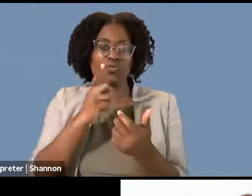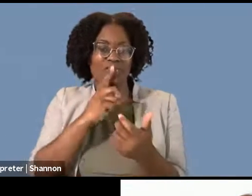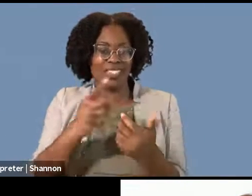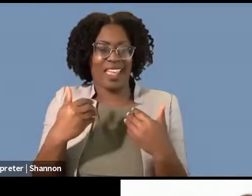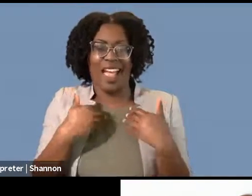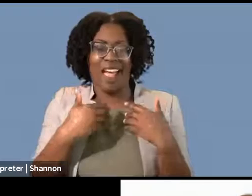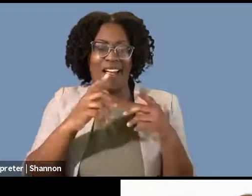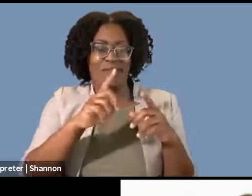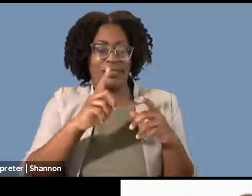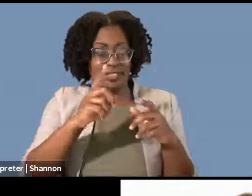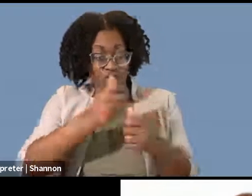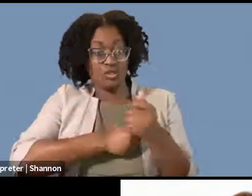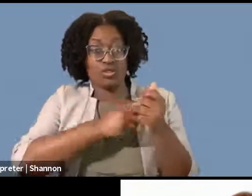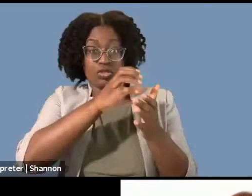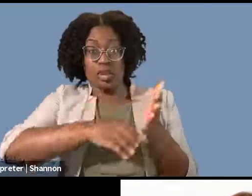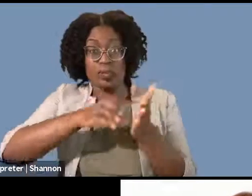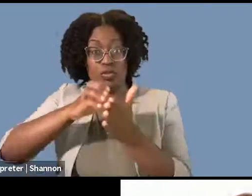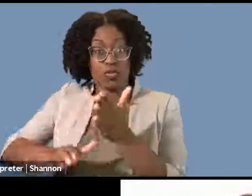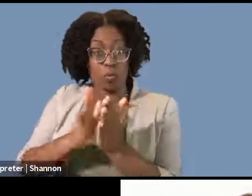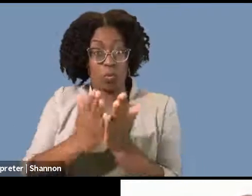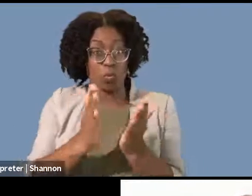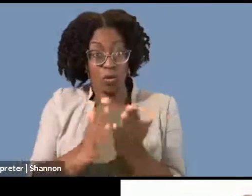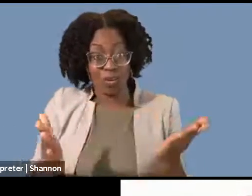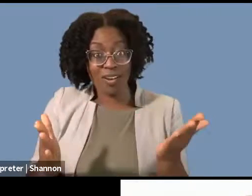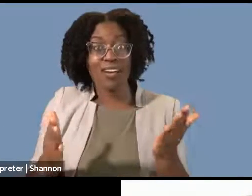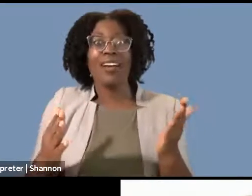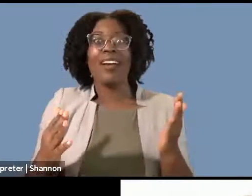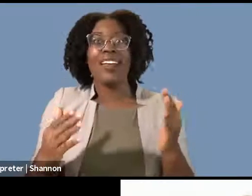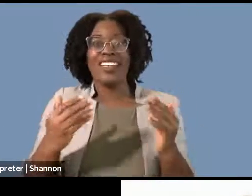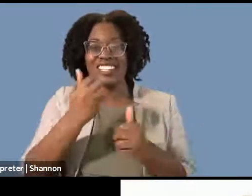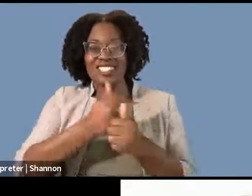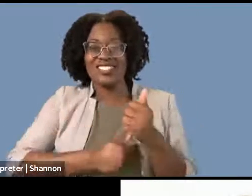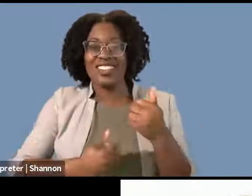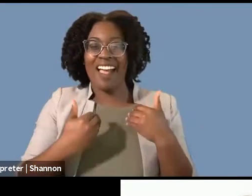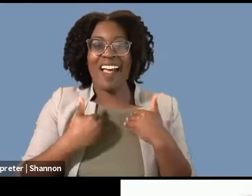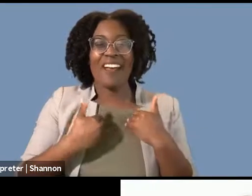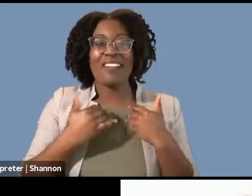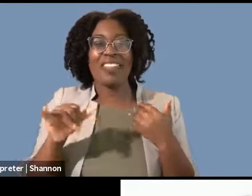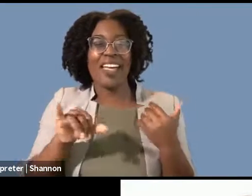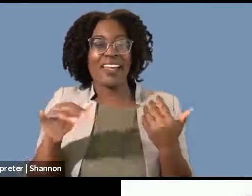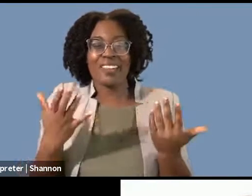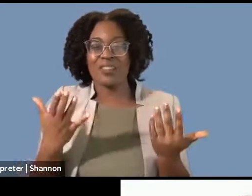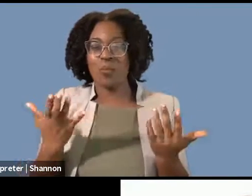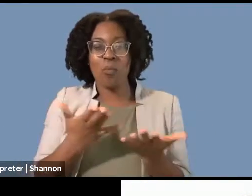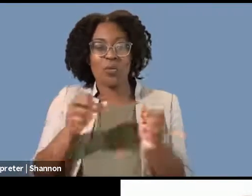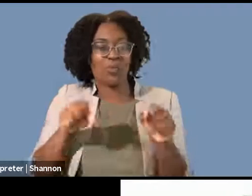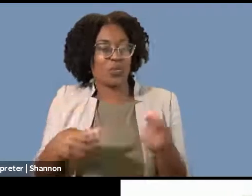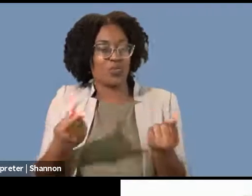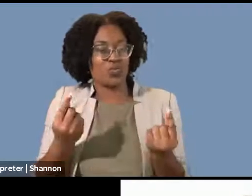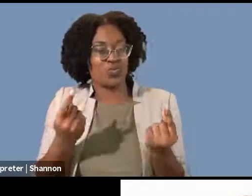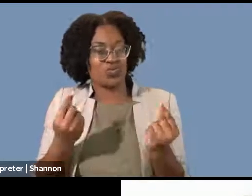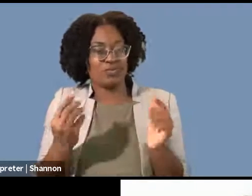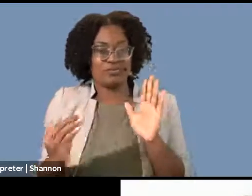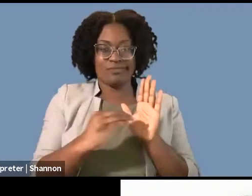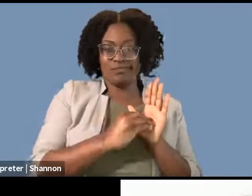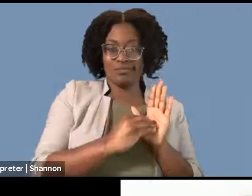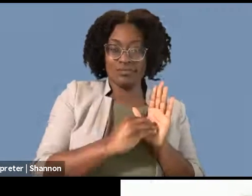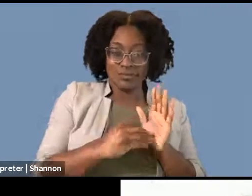the last chapter which talks about transitional justice and restorative justice because that's,